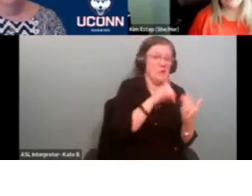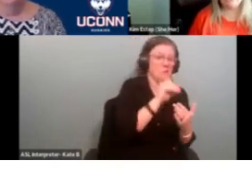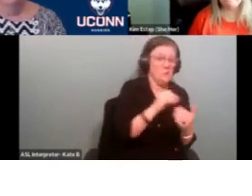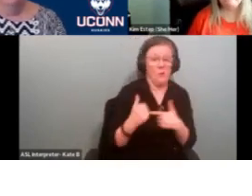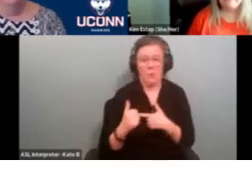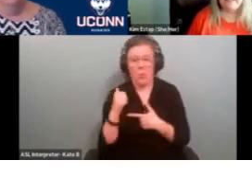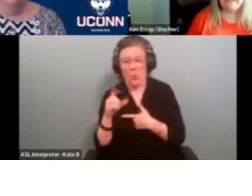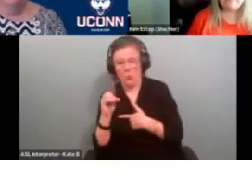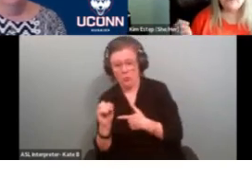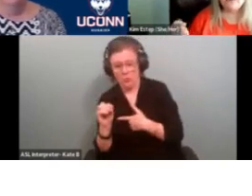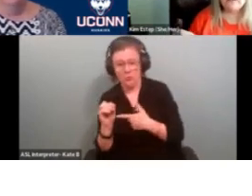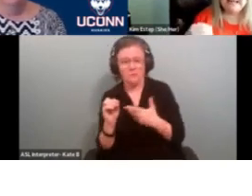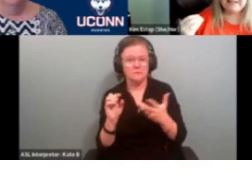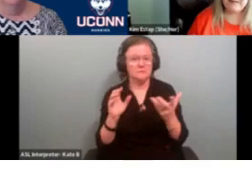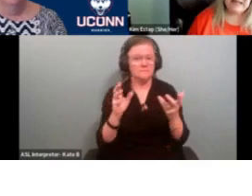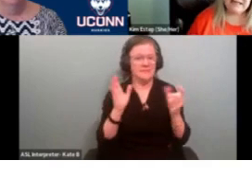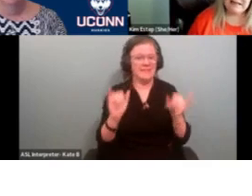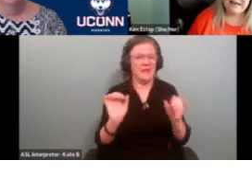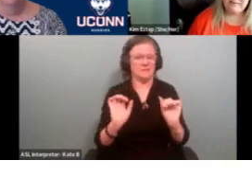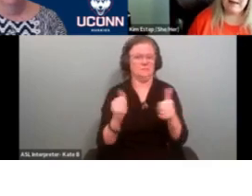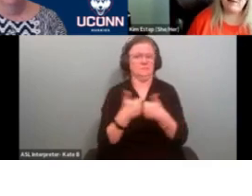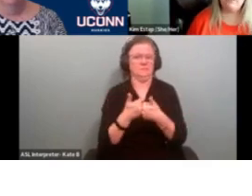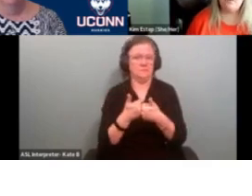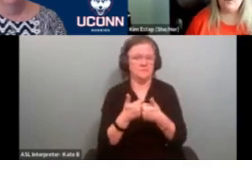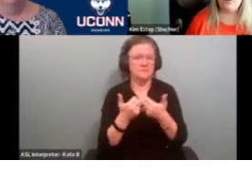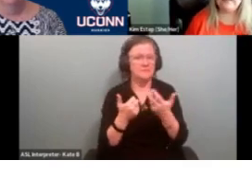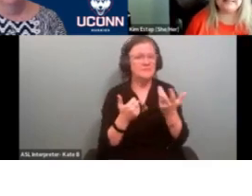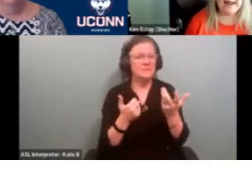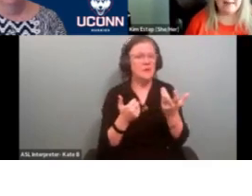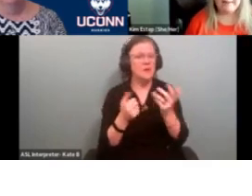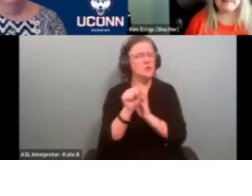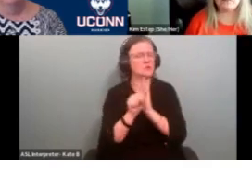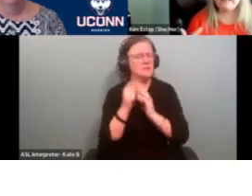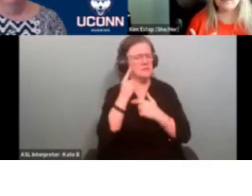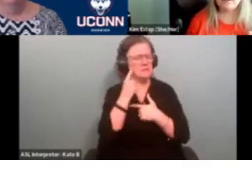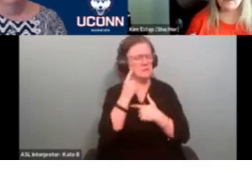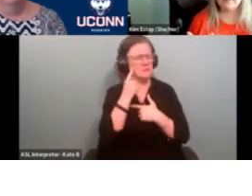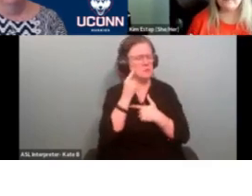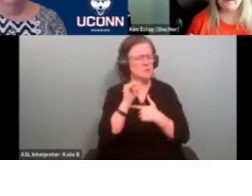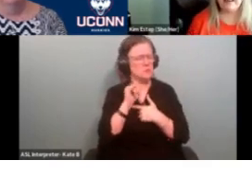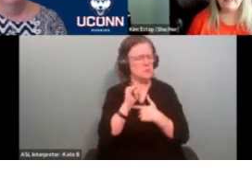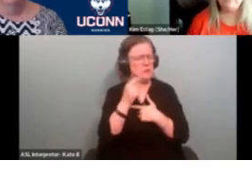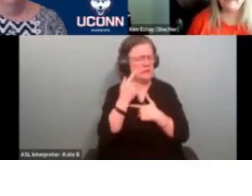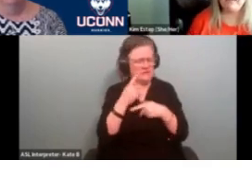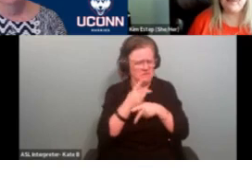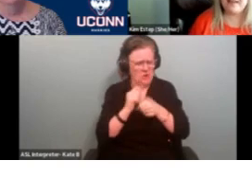country. And so states begin to think about, oh, what's going to happen is we start trying to figure out how do we pay for